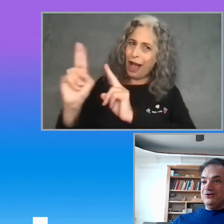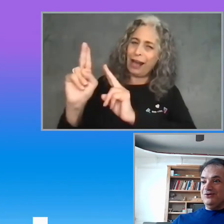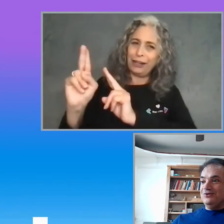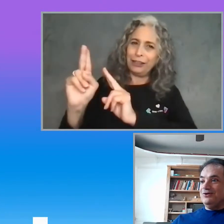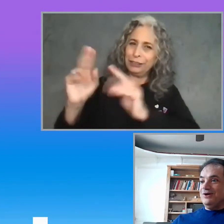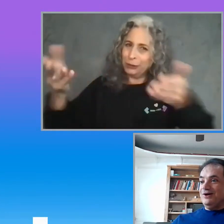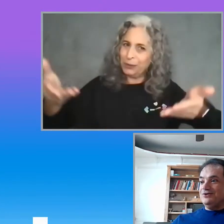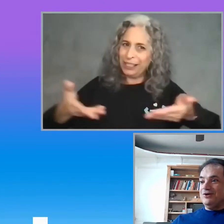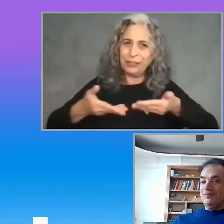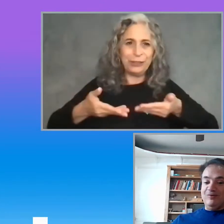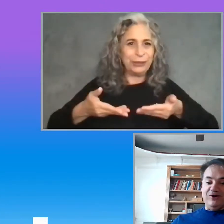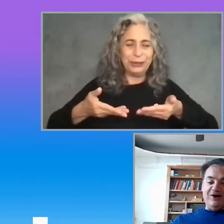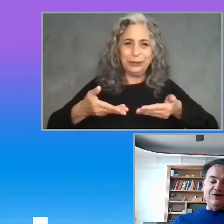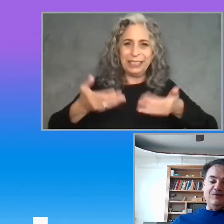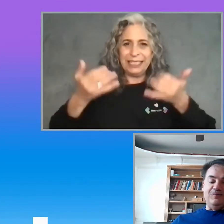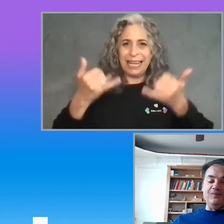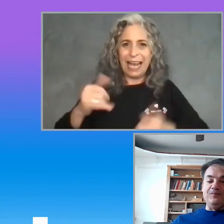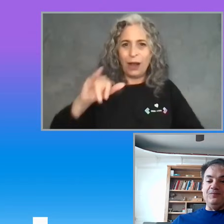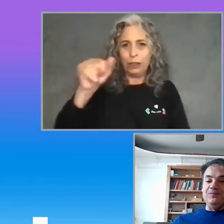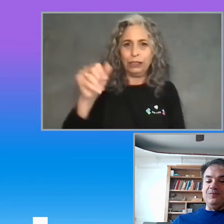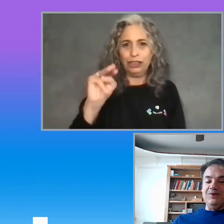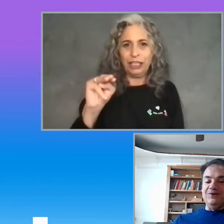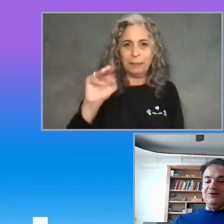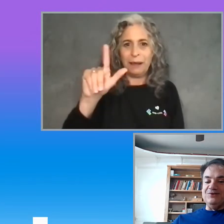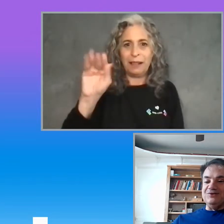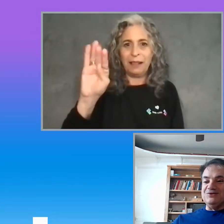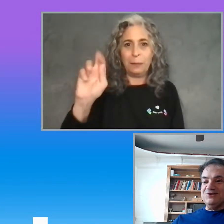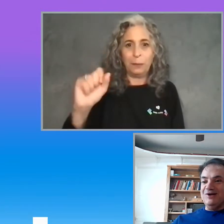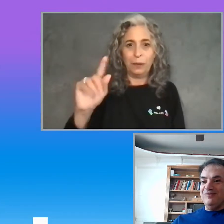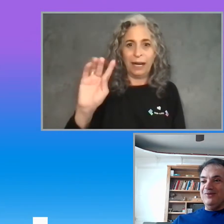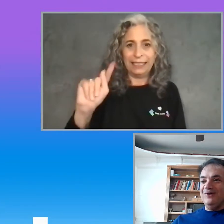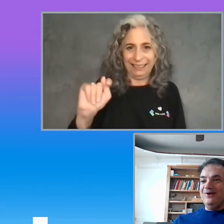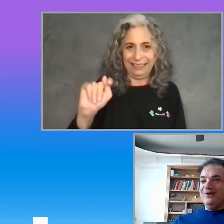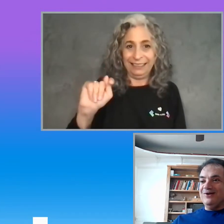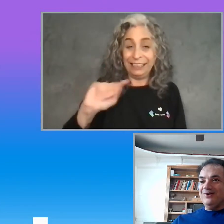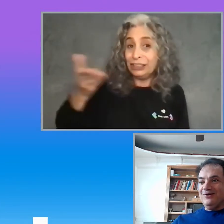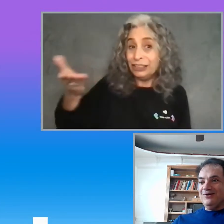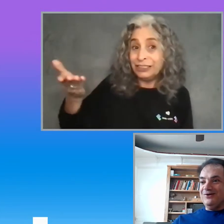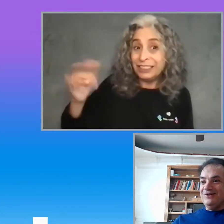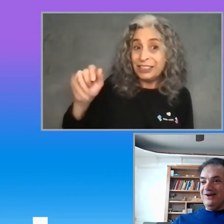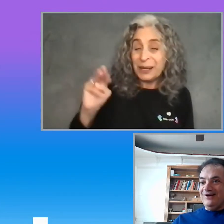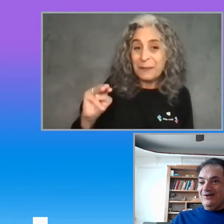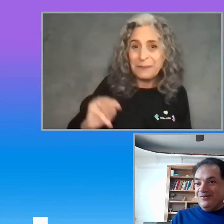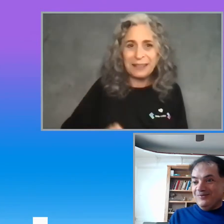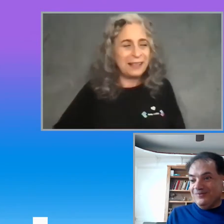pleasure to introduce to you Jim